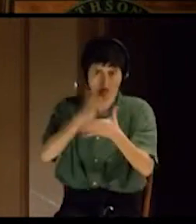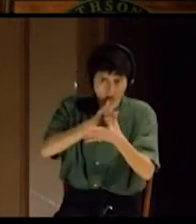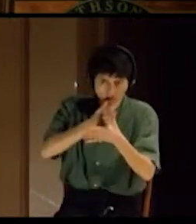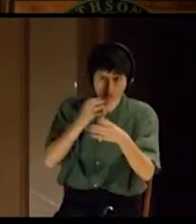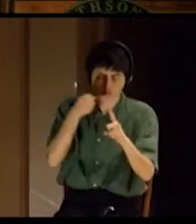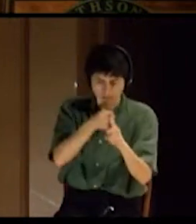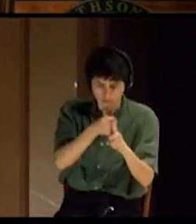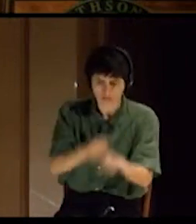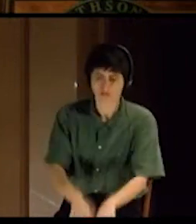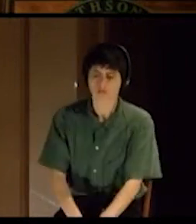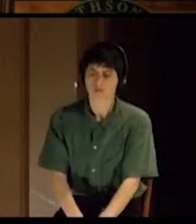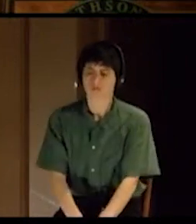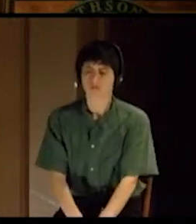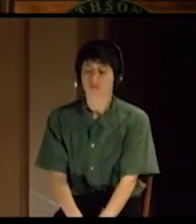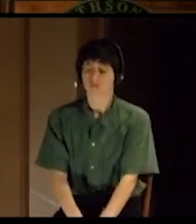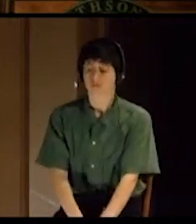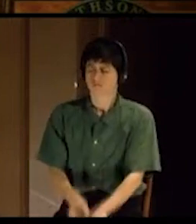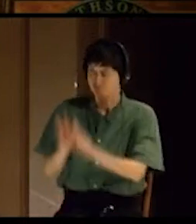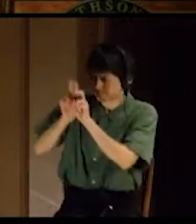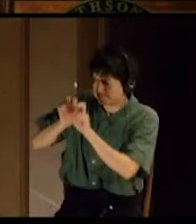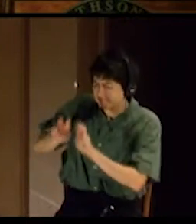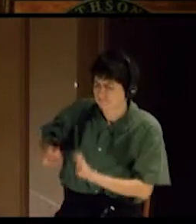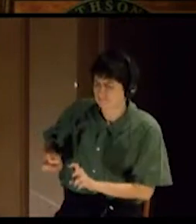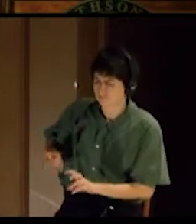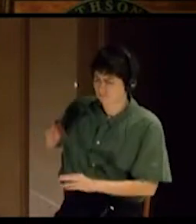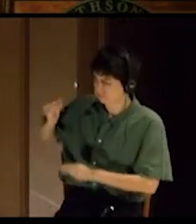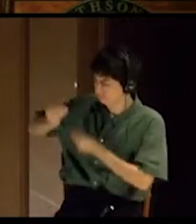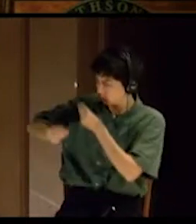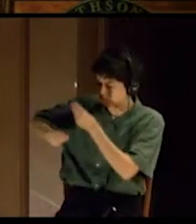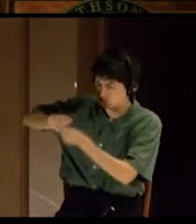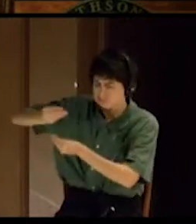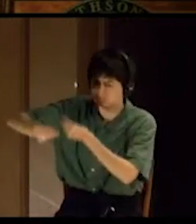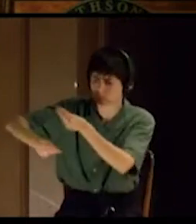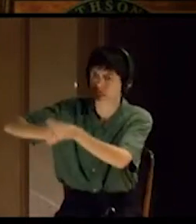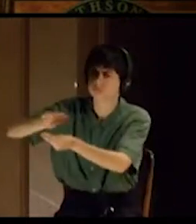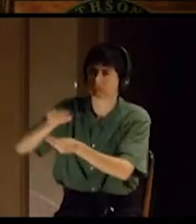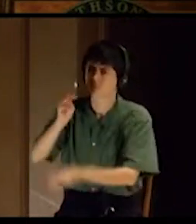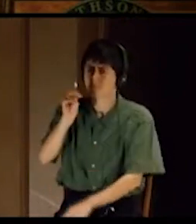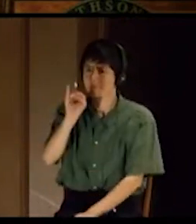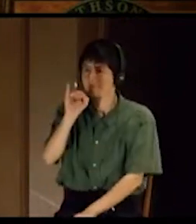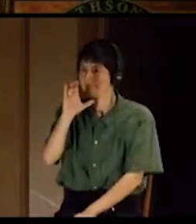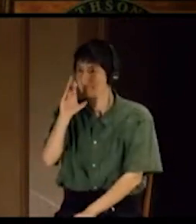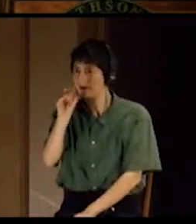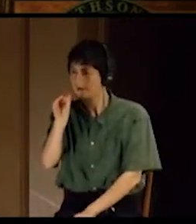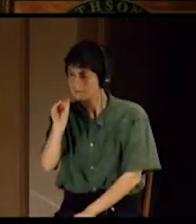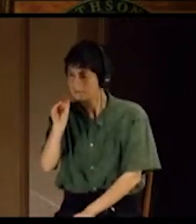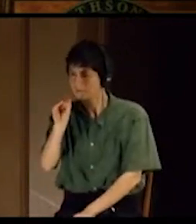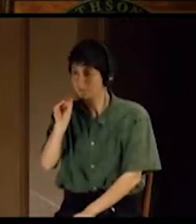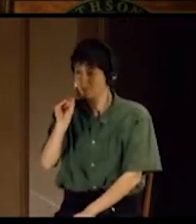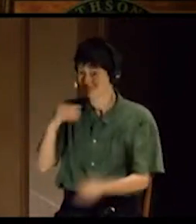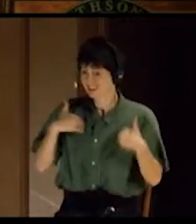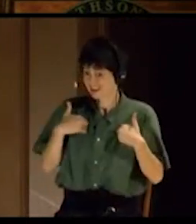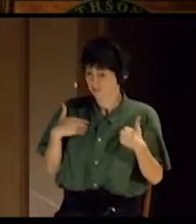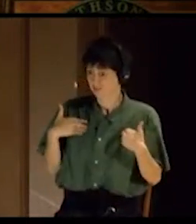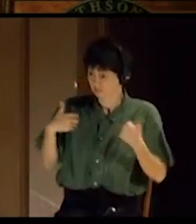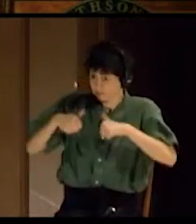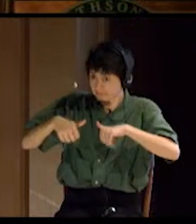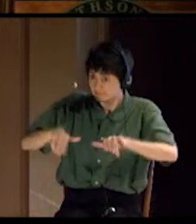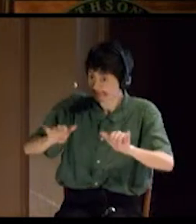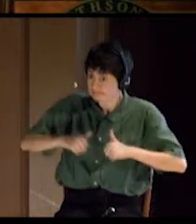we can start to understand how these macro processes, how do species stay around and persist.